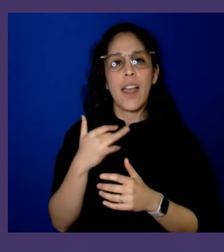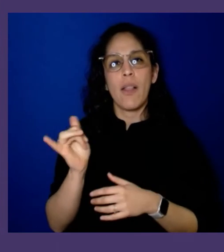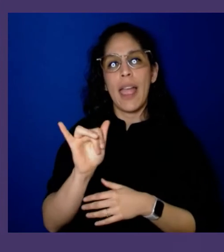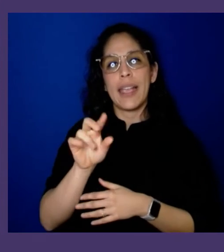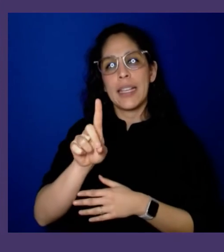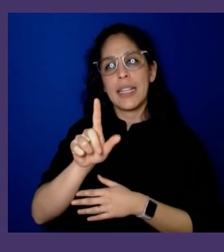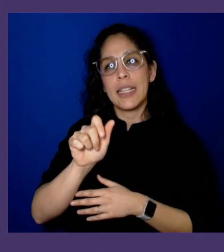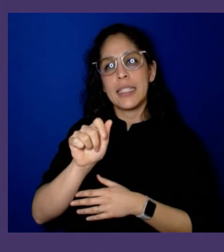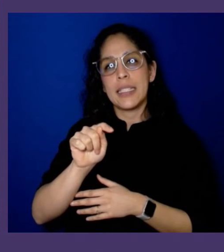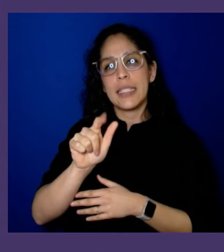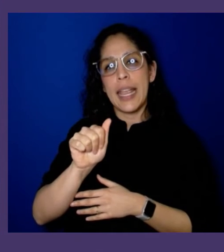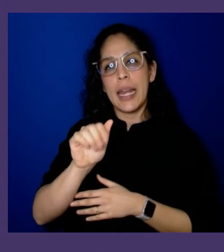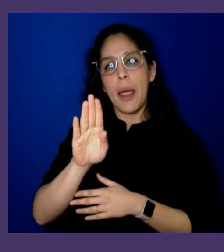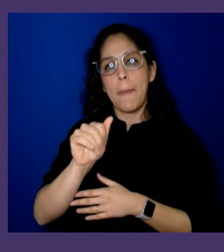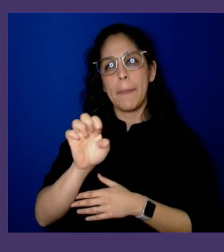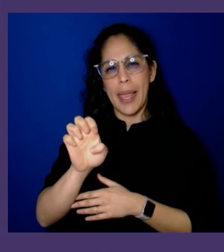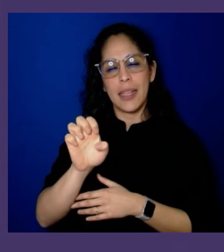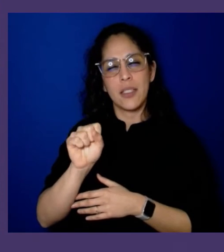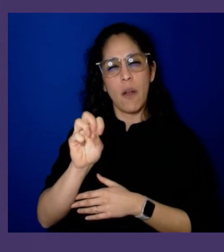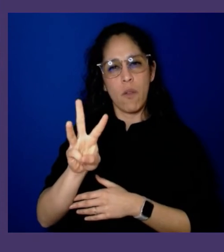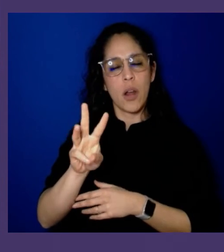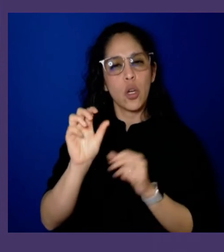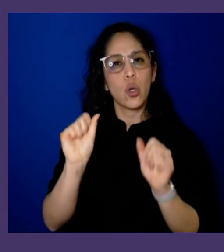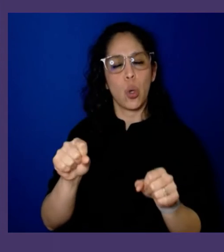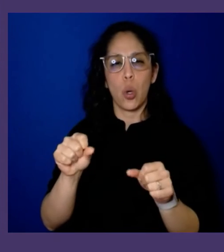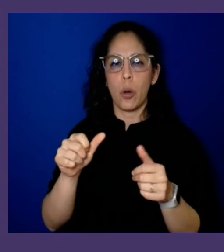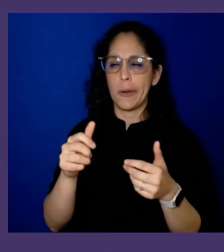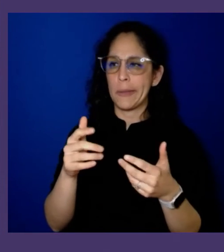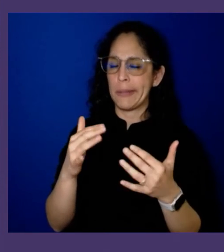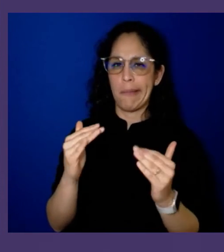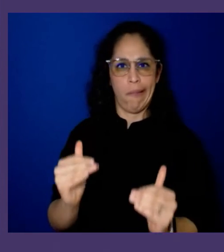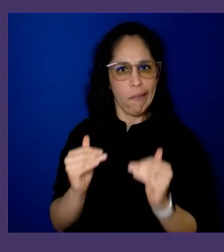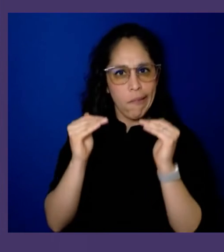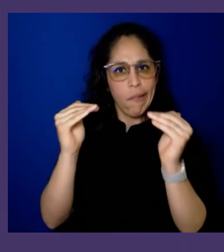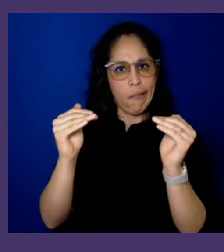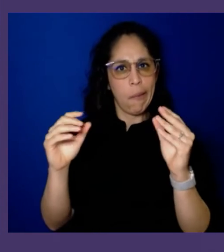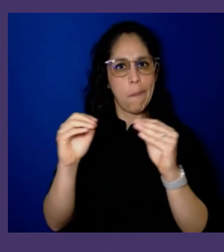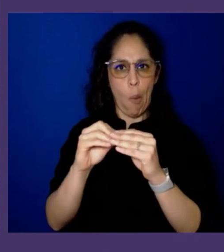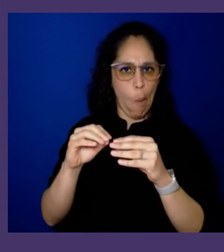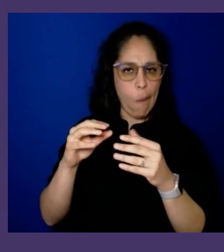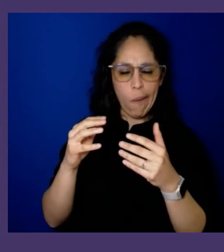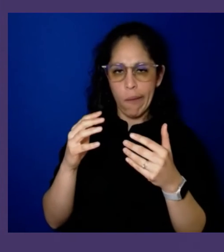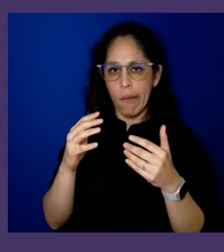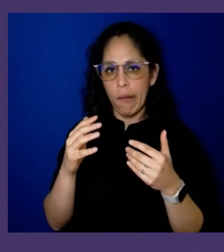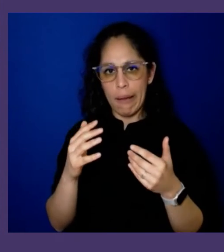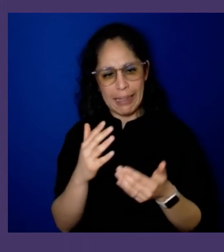could use more and I felt like was the software that I've used that I felt was it was actually pretty solid.